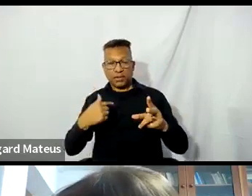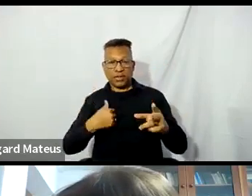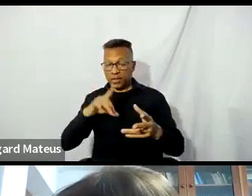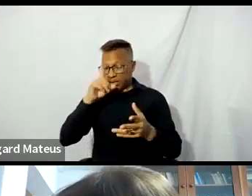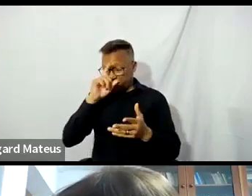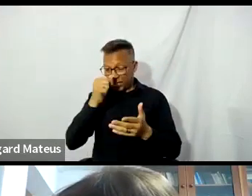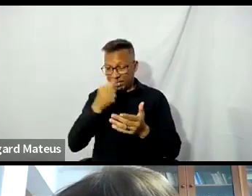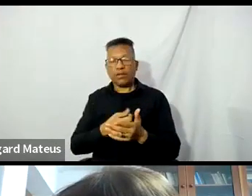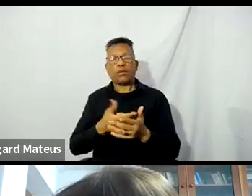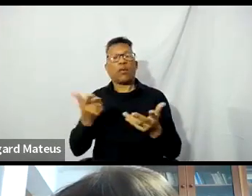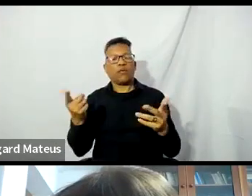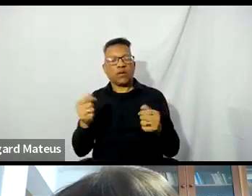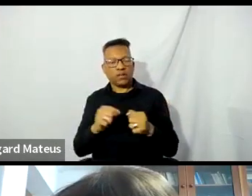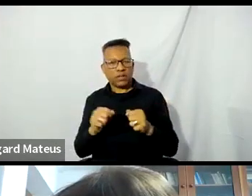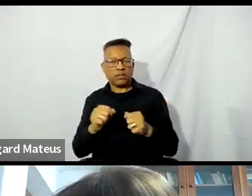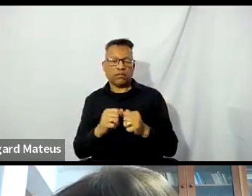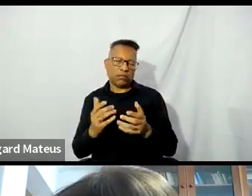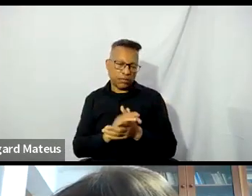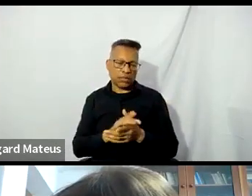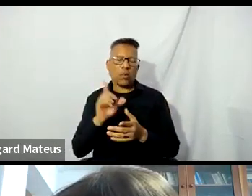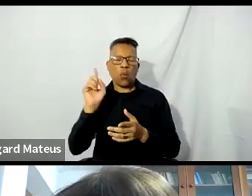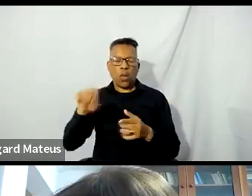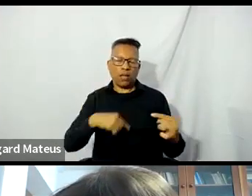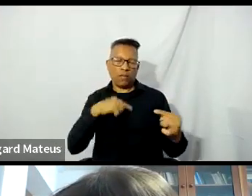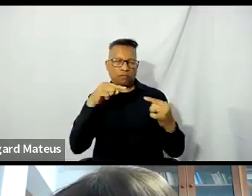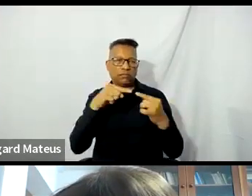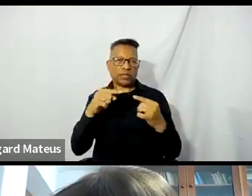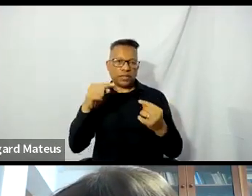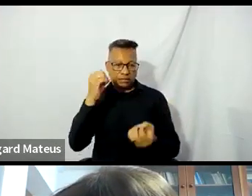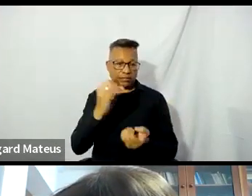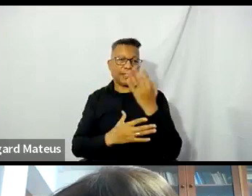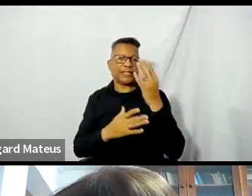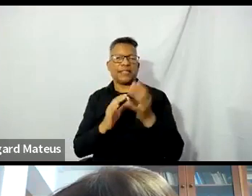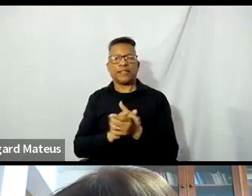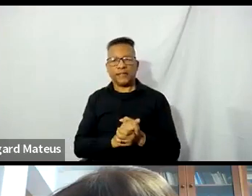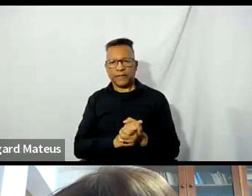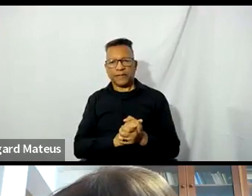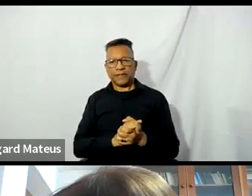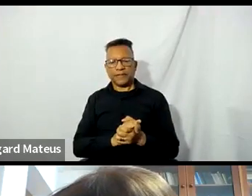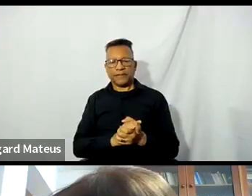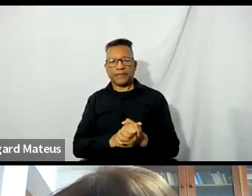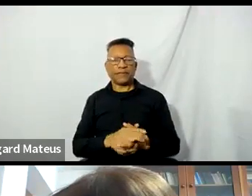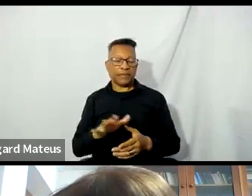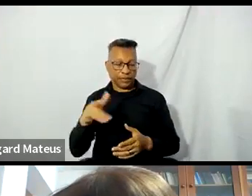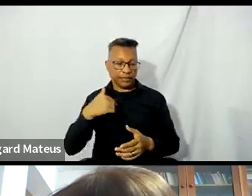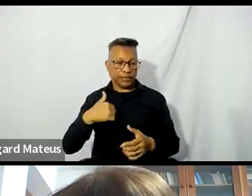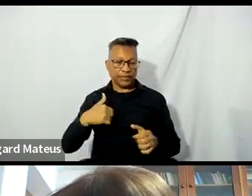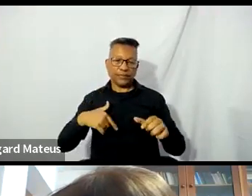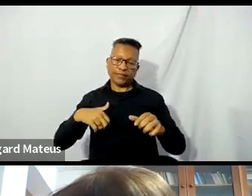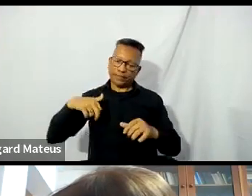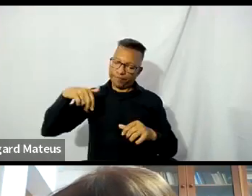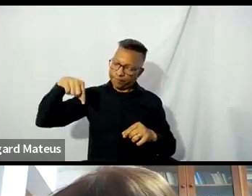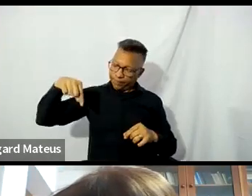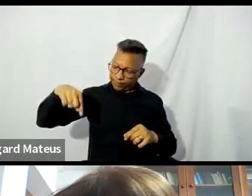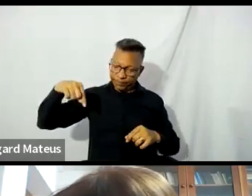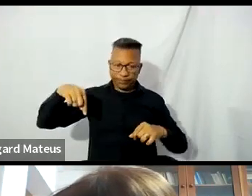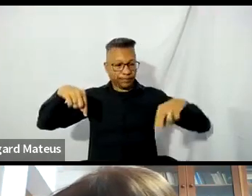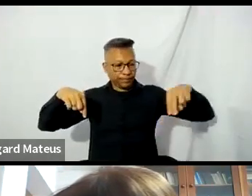you act every time we you act every time we do something you act every time we do something. This is creation This is creation, move This is creation moving from 1 This is creation, moving from 1 point to another in space